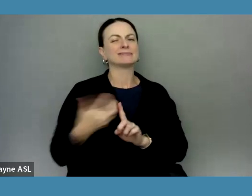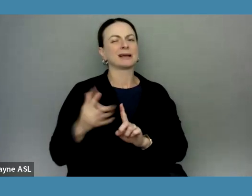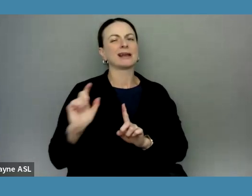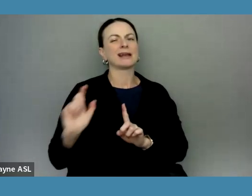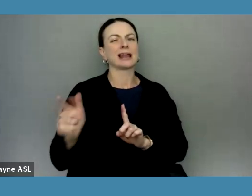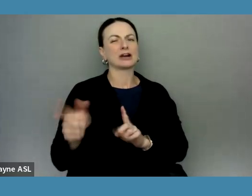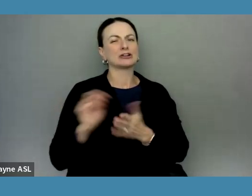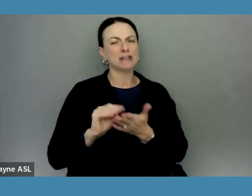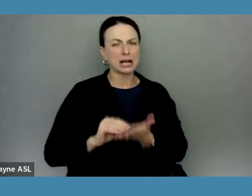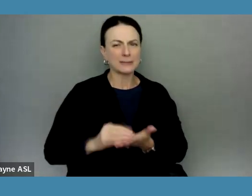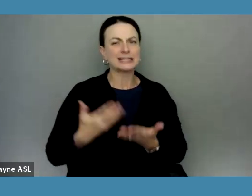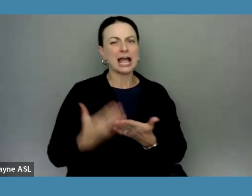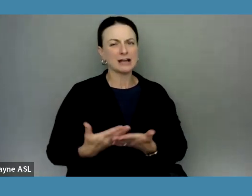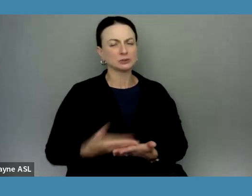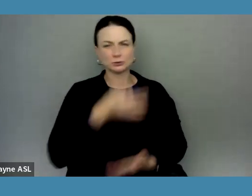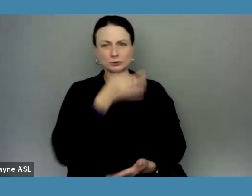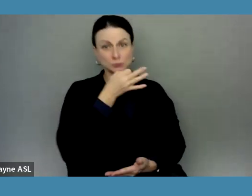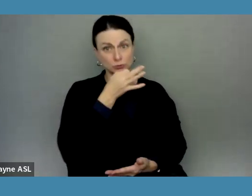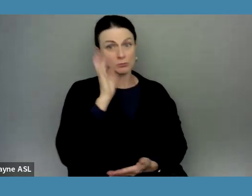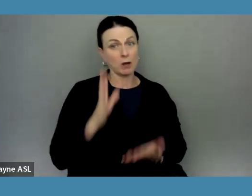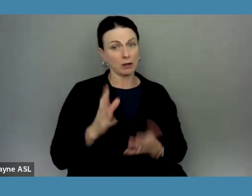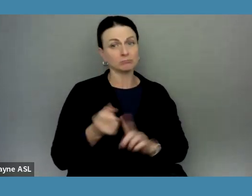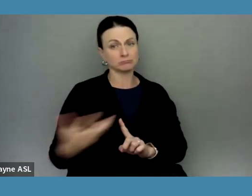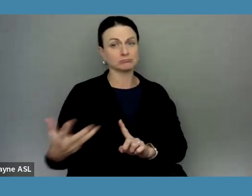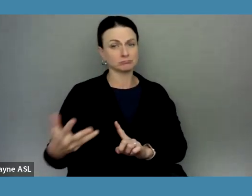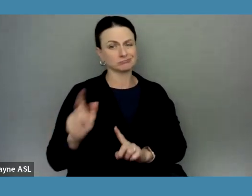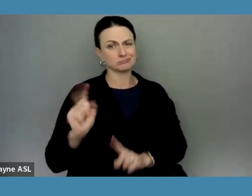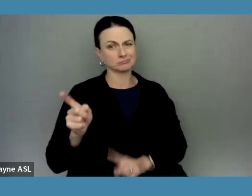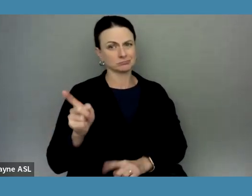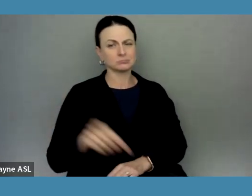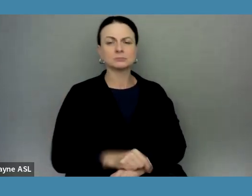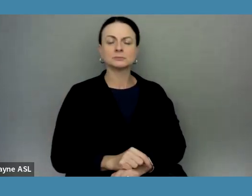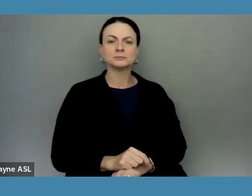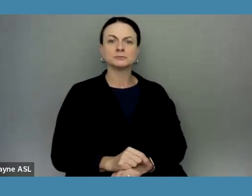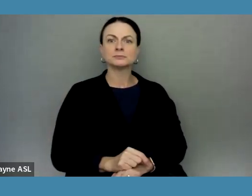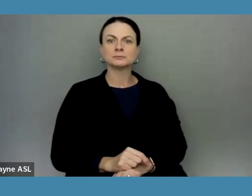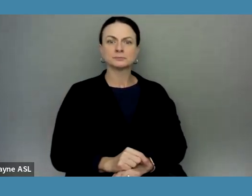and evidence here in some slides that we haven't talked about yet,